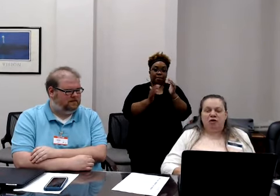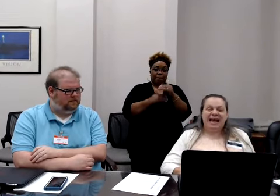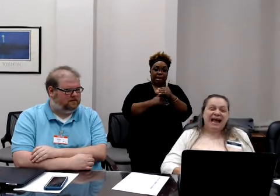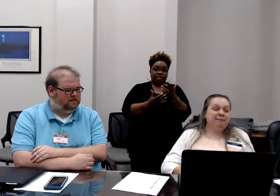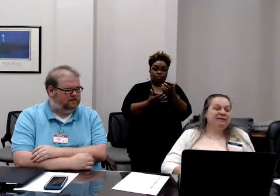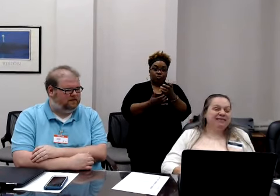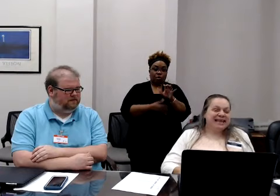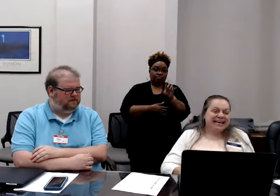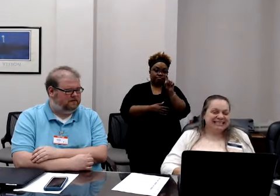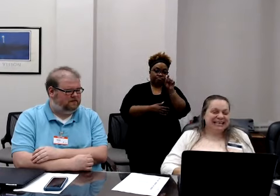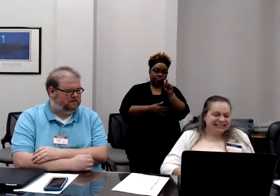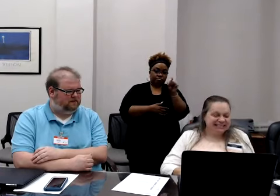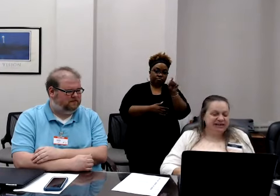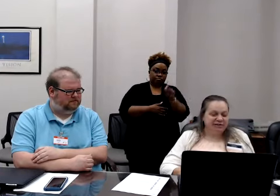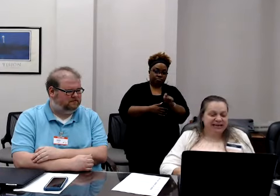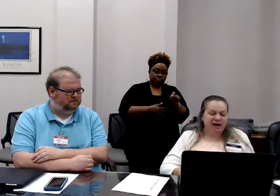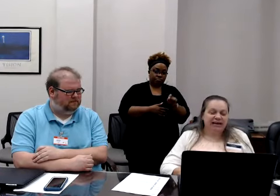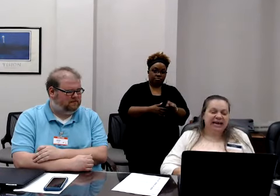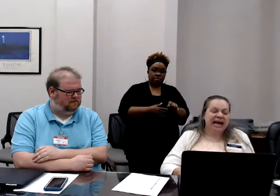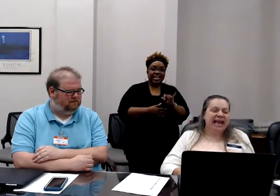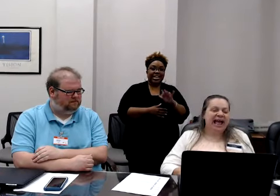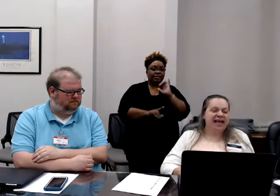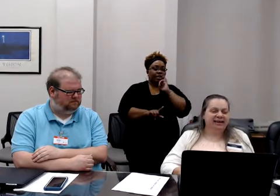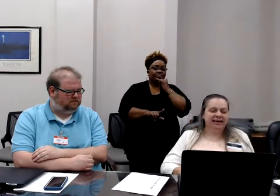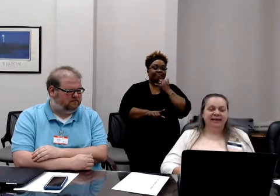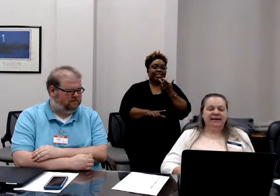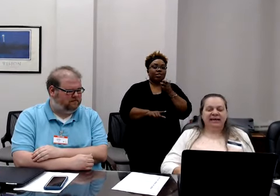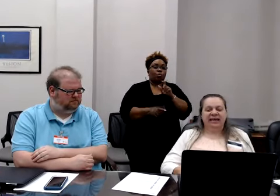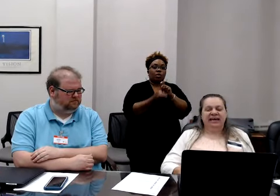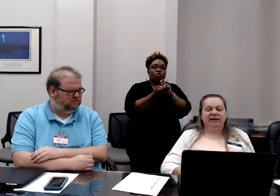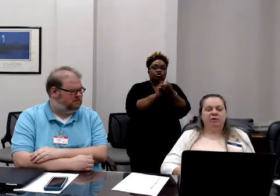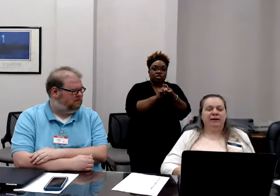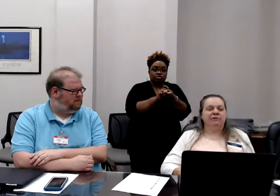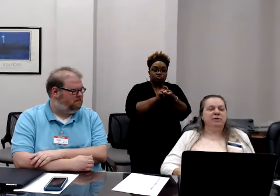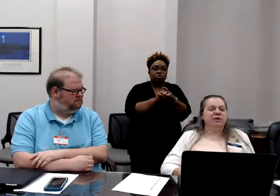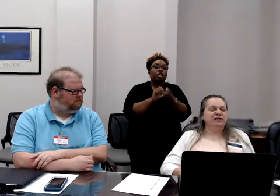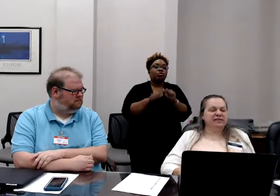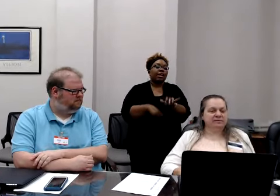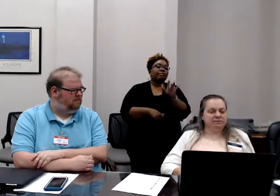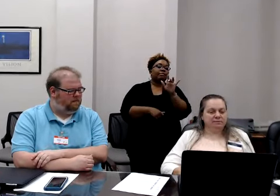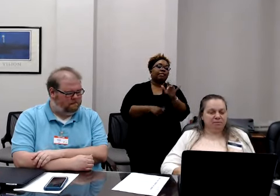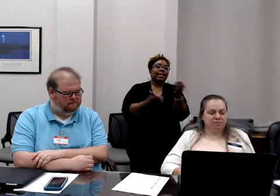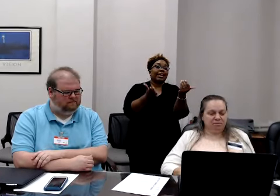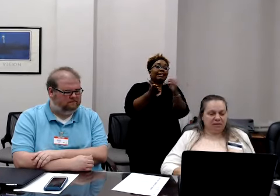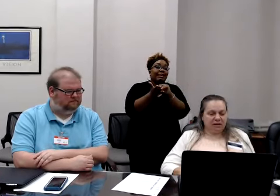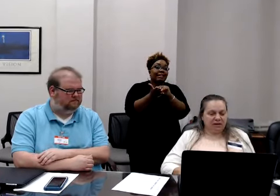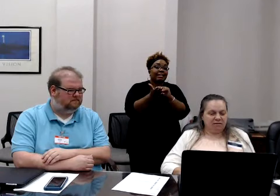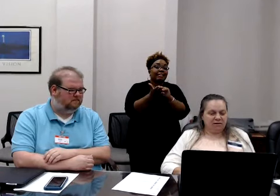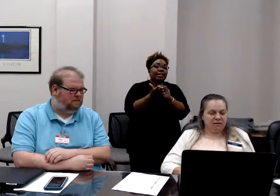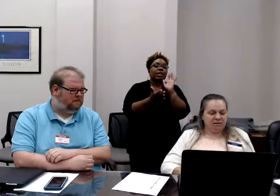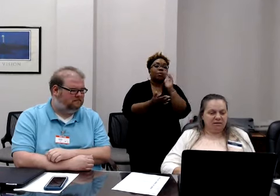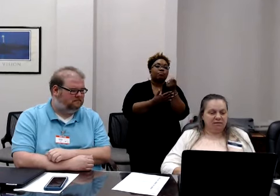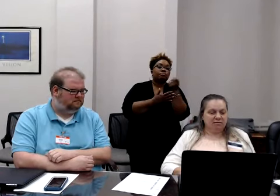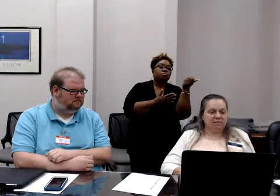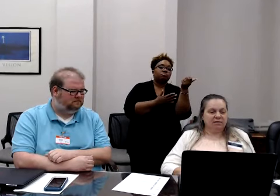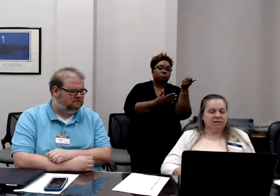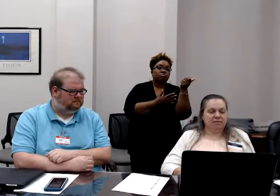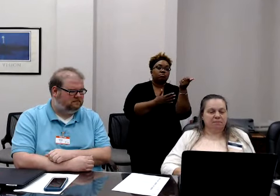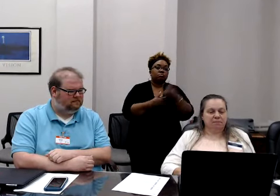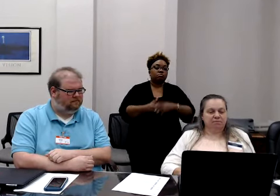are not happy with that selection you click on it again and it will be removed. [Man] Then, to vote for a qualified right nation candidate